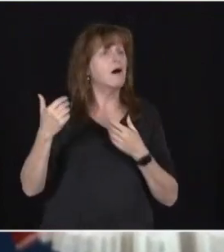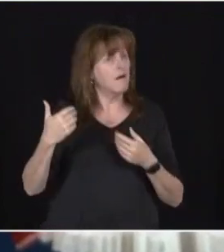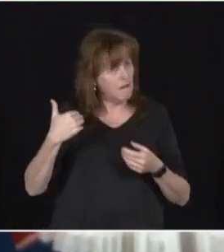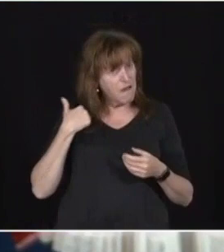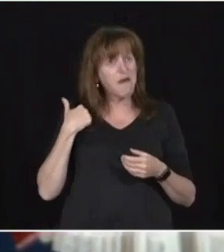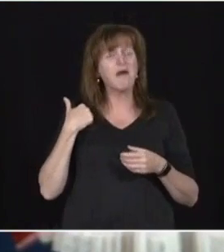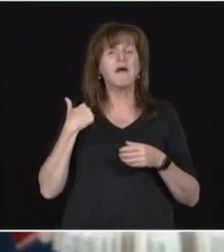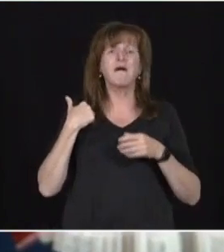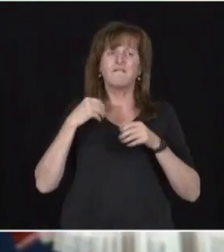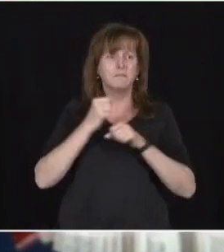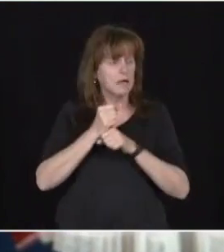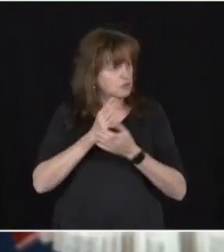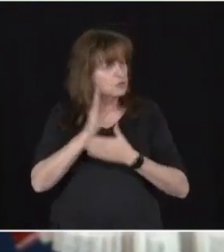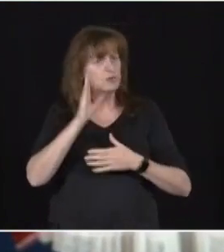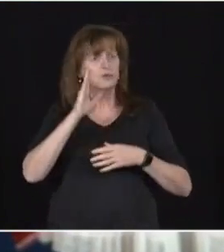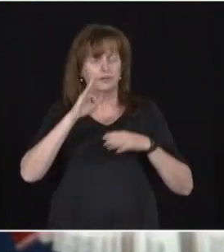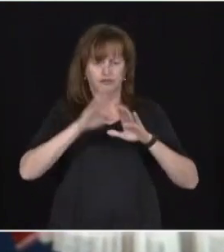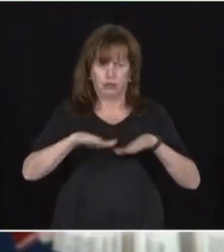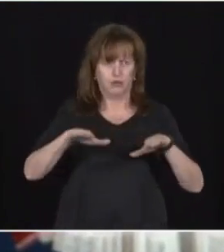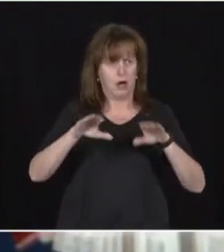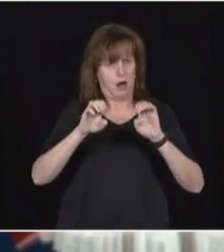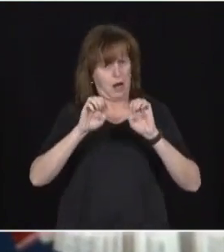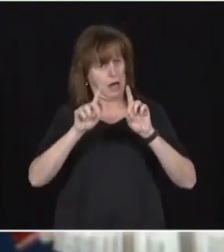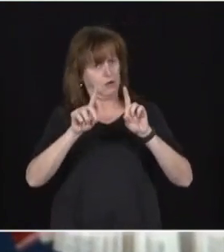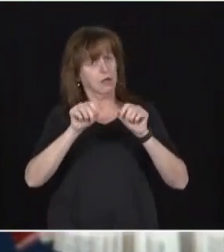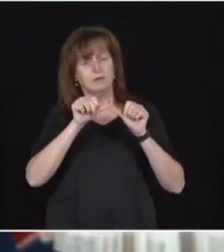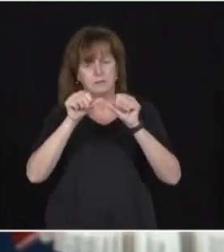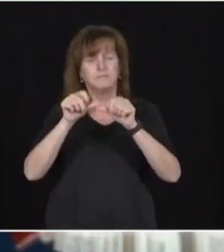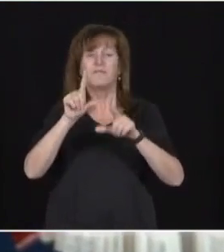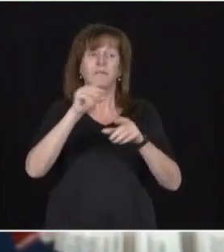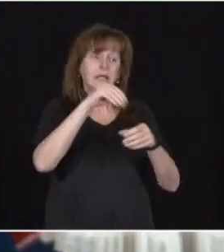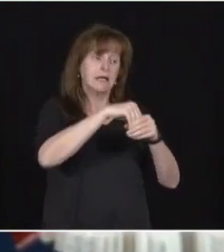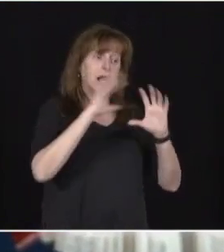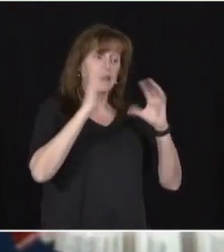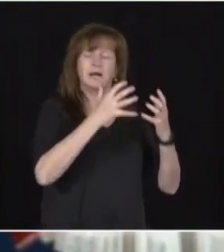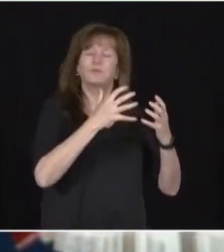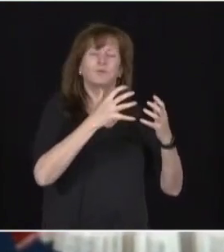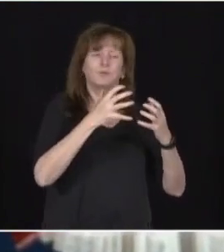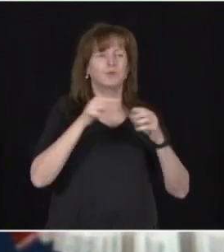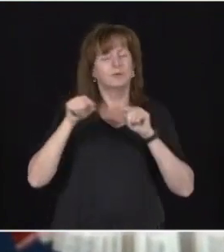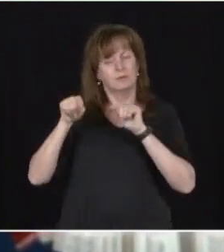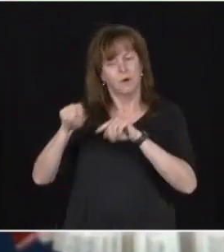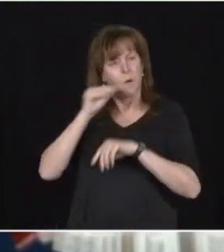the classroom. Home learning will continue.